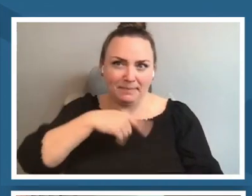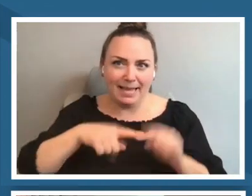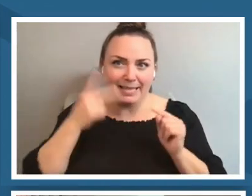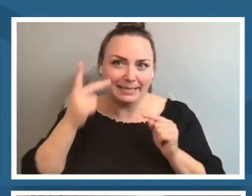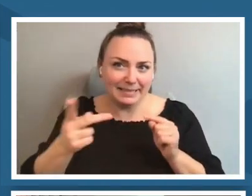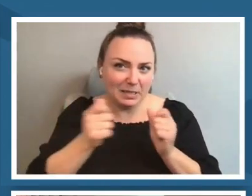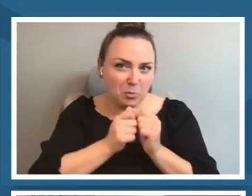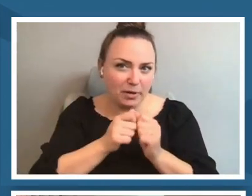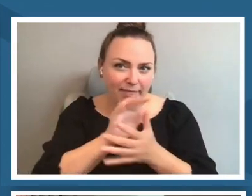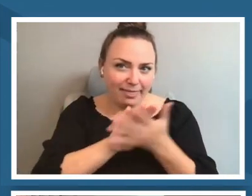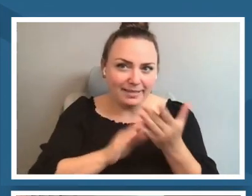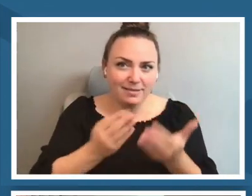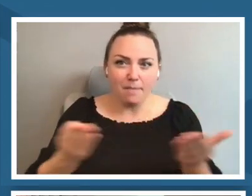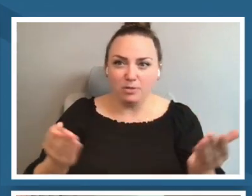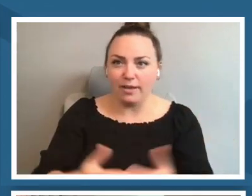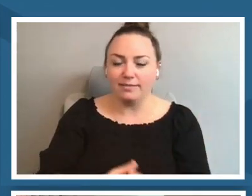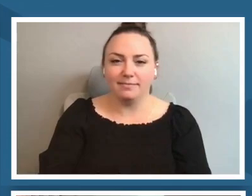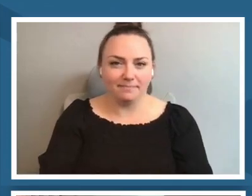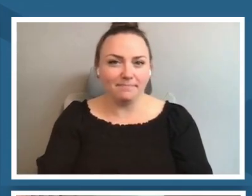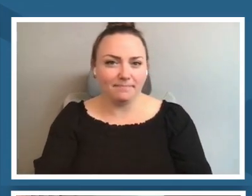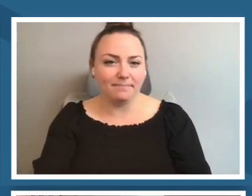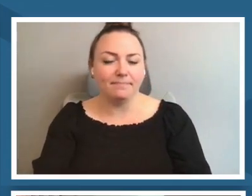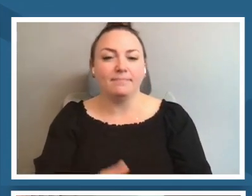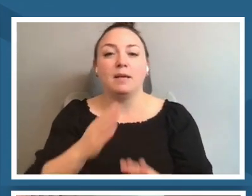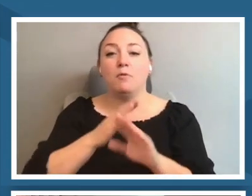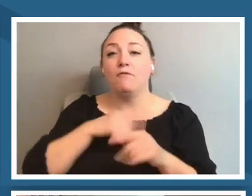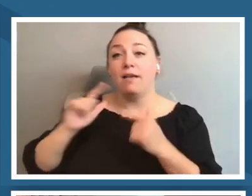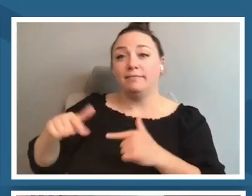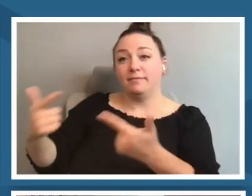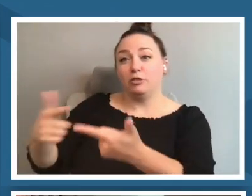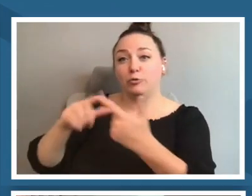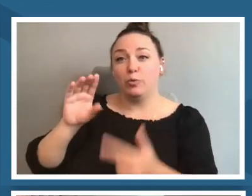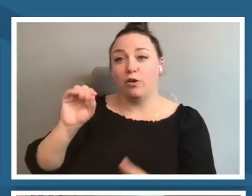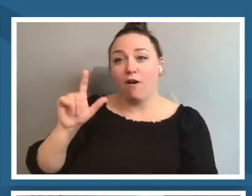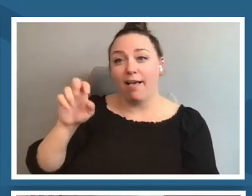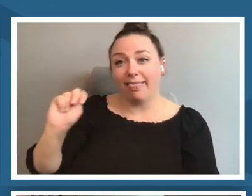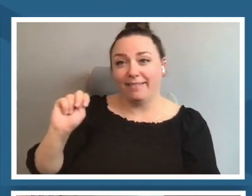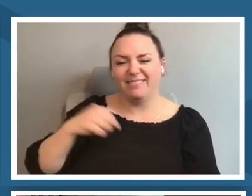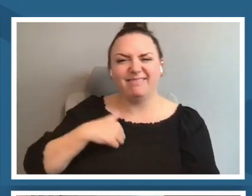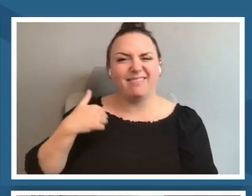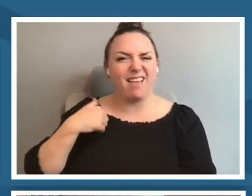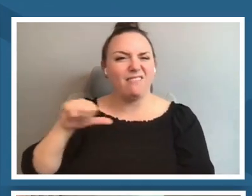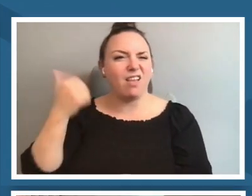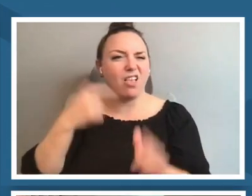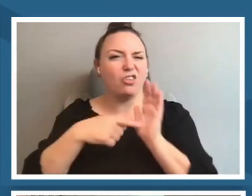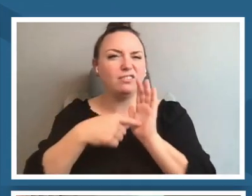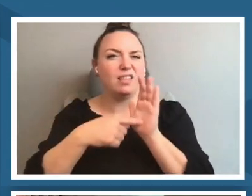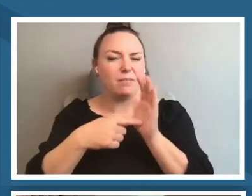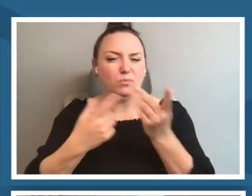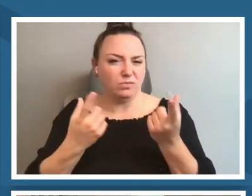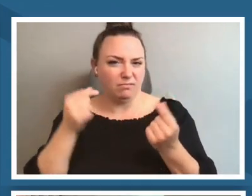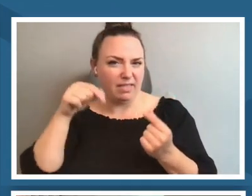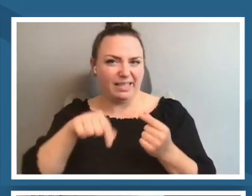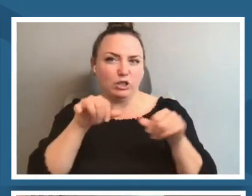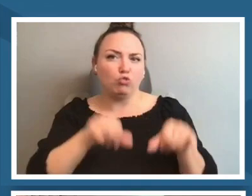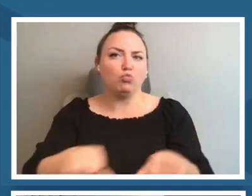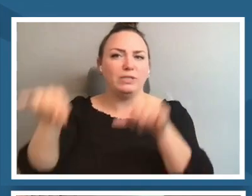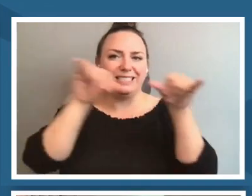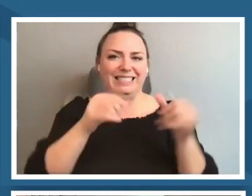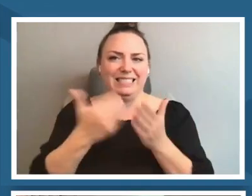so before i hand it over to colleen i've got some other examples of what this